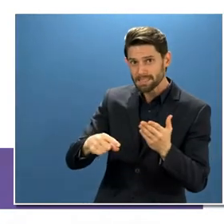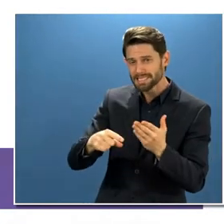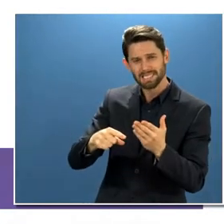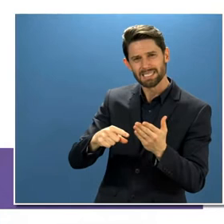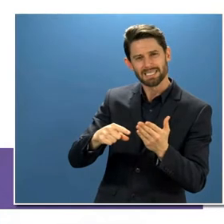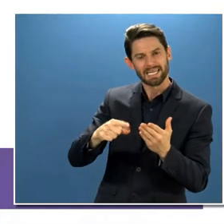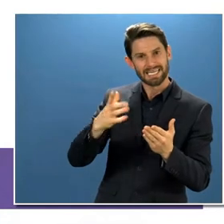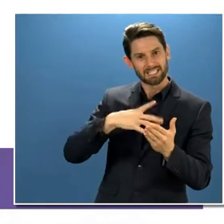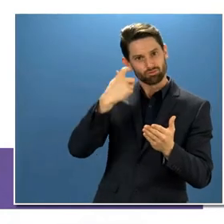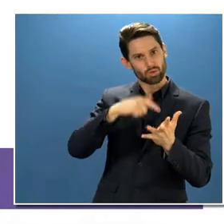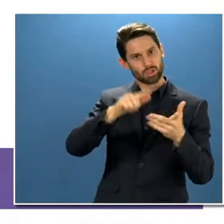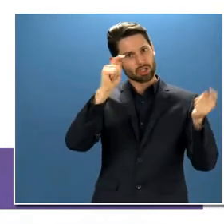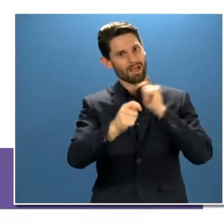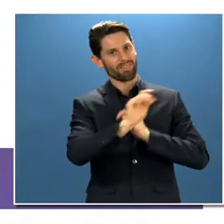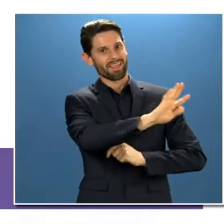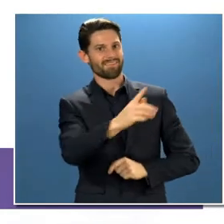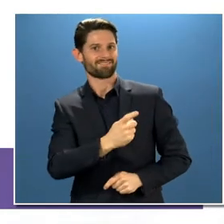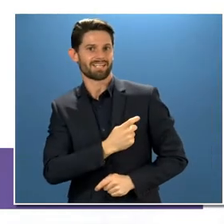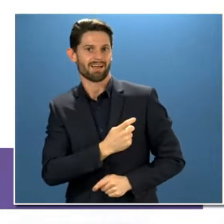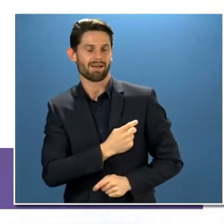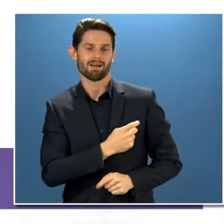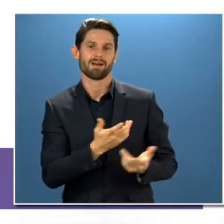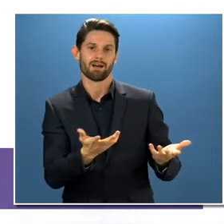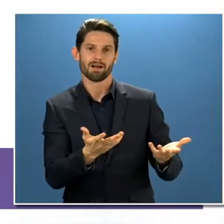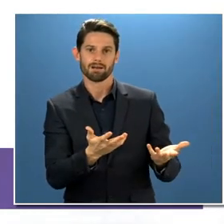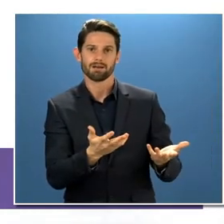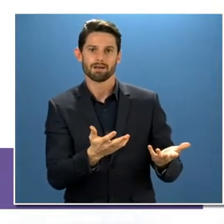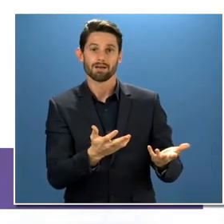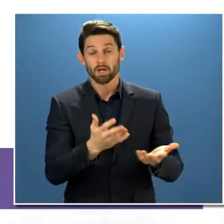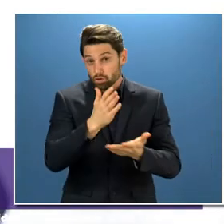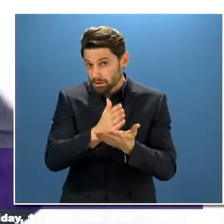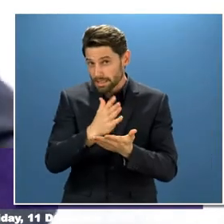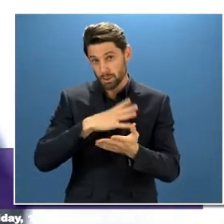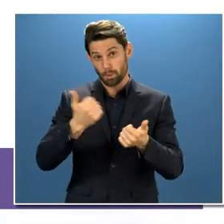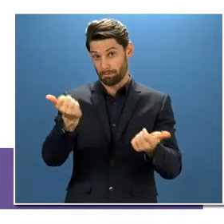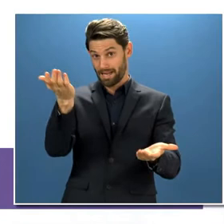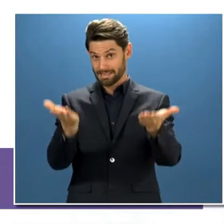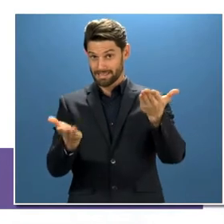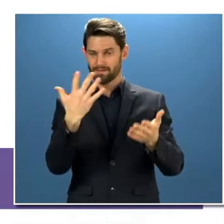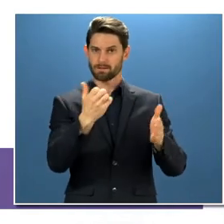And to do so there is a balance between having regulation that is fair, strong